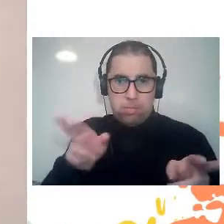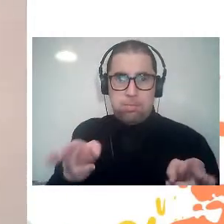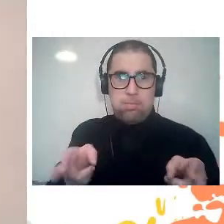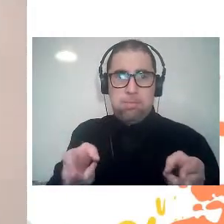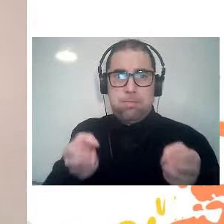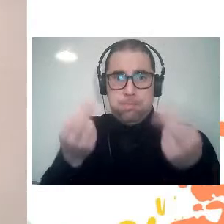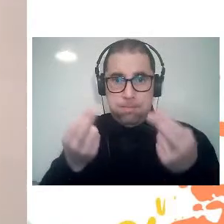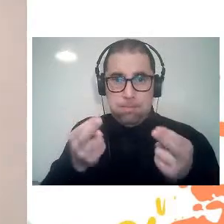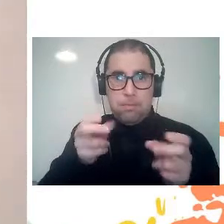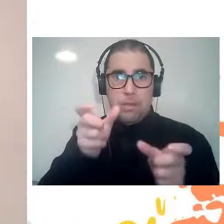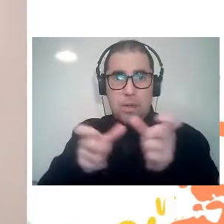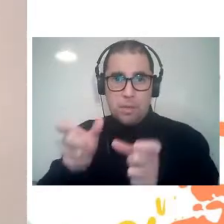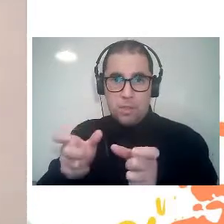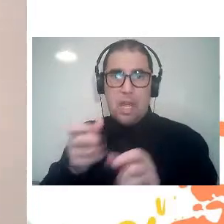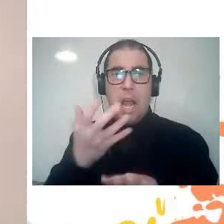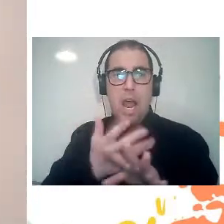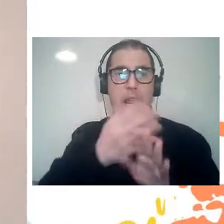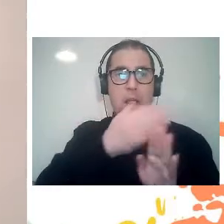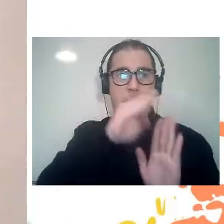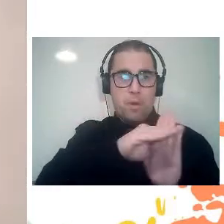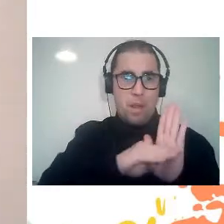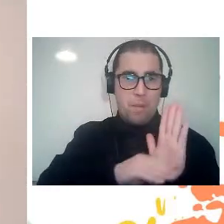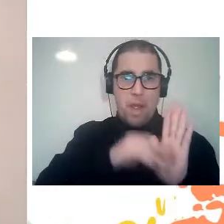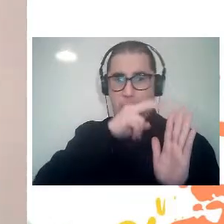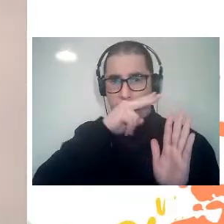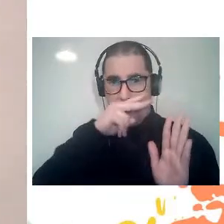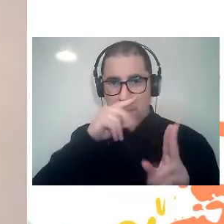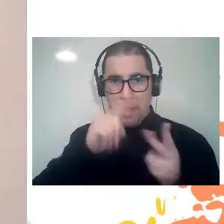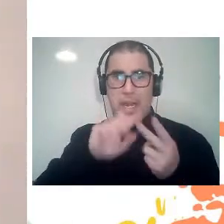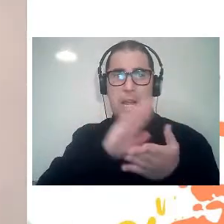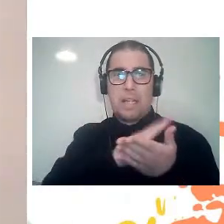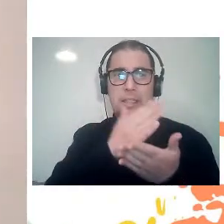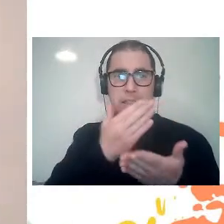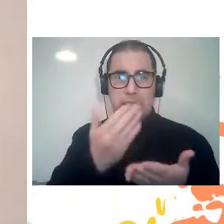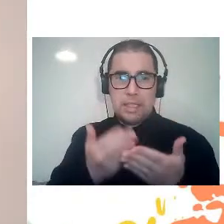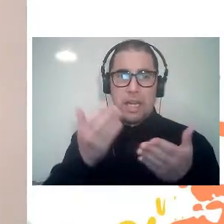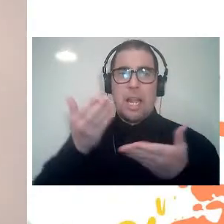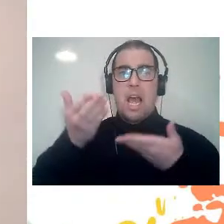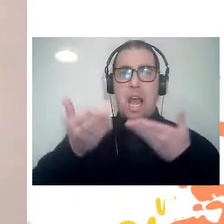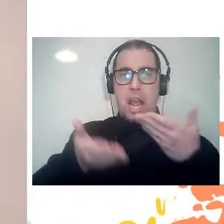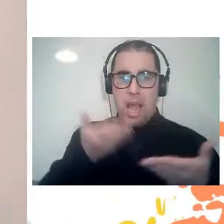we have the Respira Sana y Canta program waiting for them.